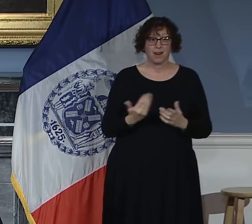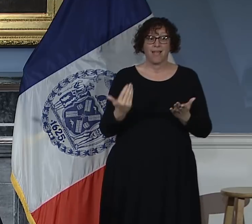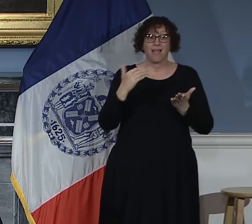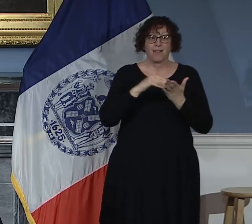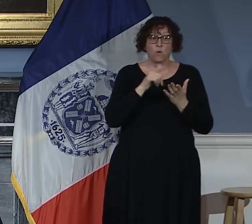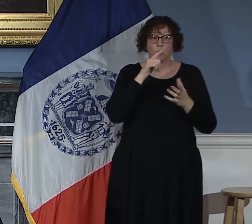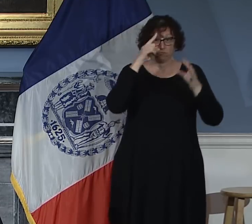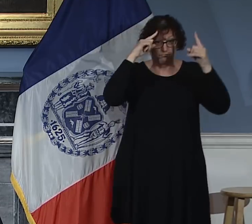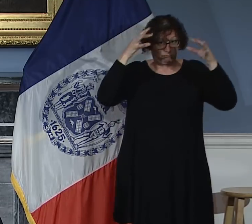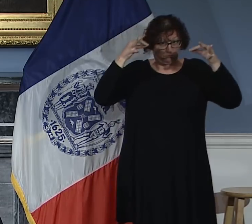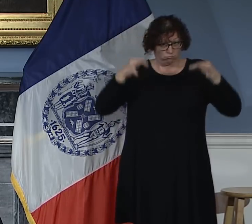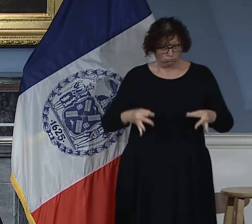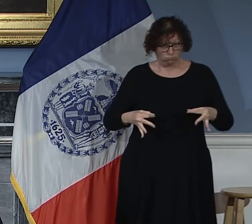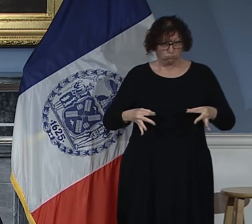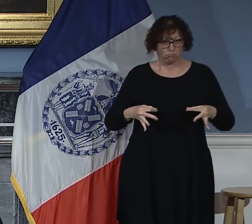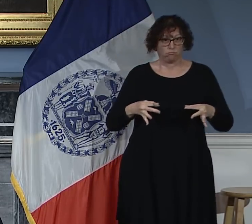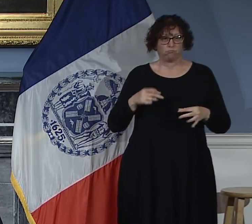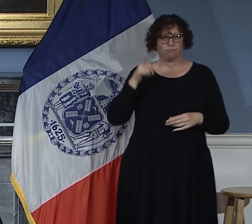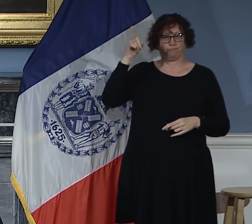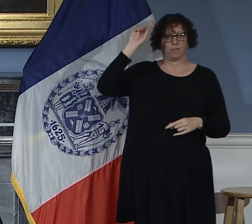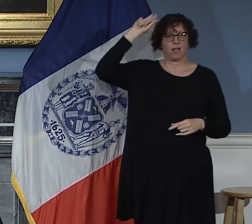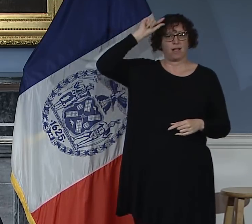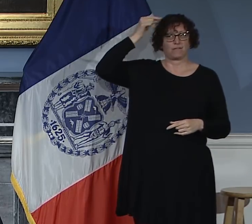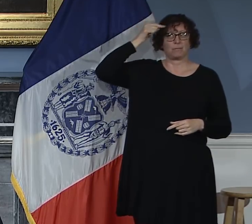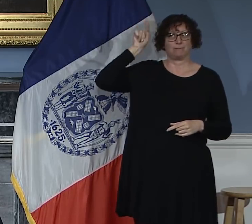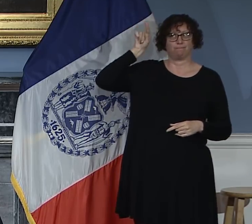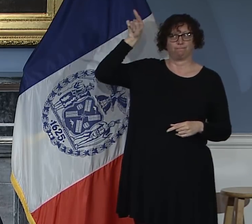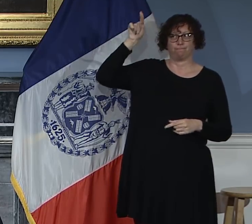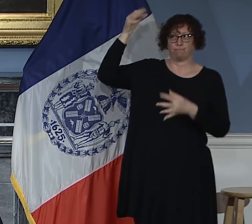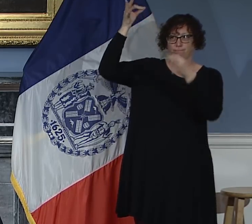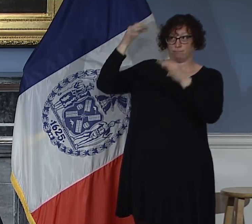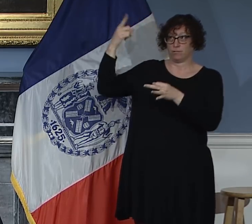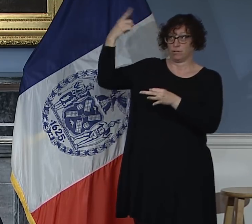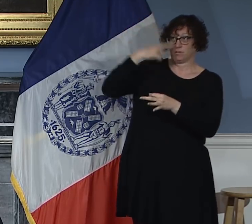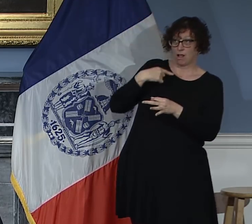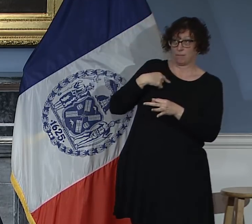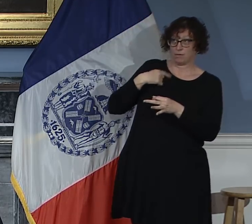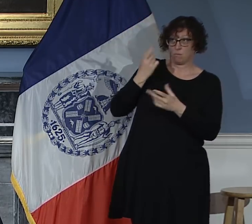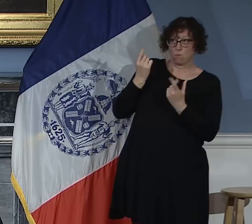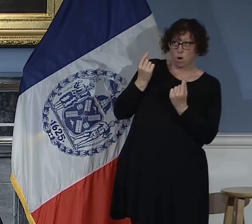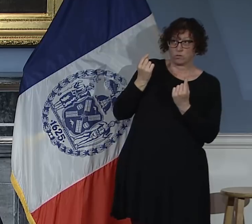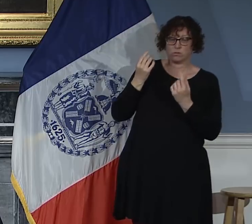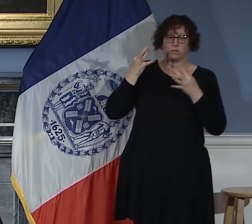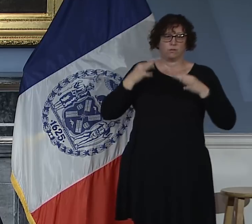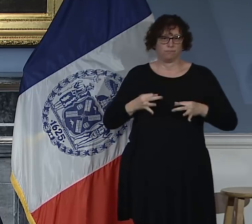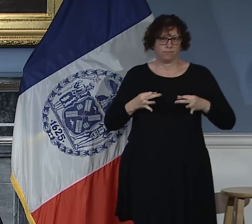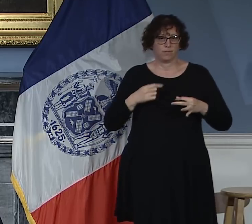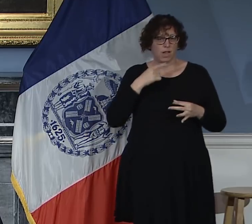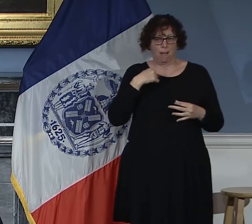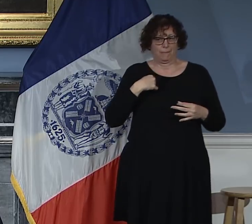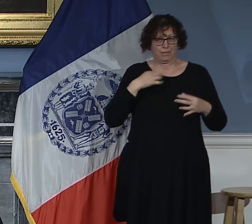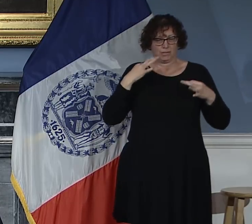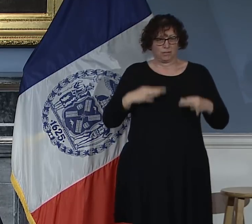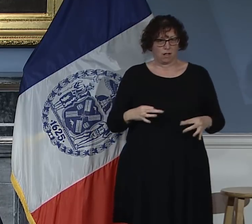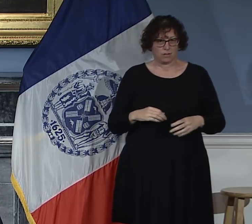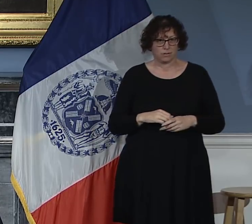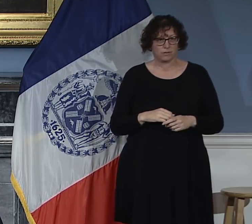GOVERNOR LOOKING AT ALL THE FACTORS. I AM GIVING HIM A SENSE OF WHAT WE ARE SEEING AND